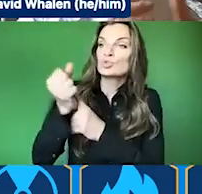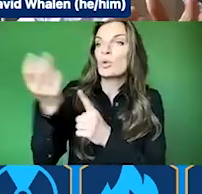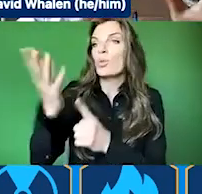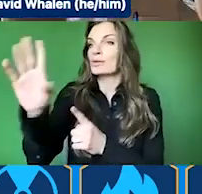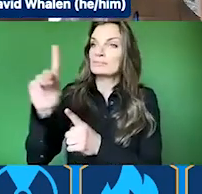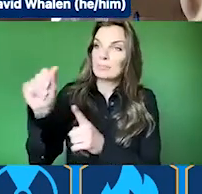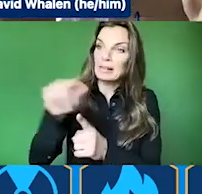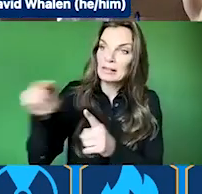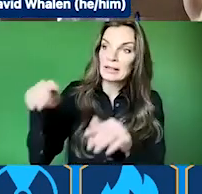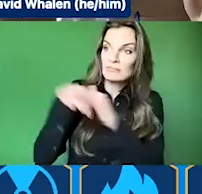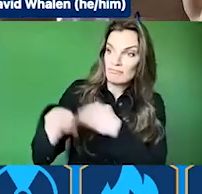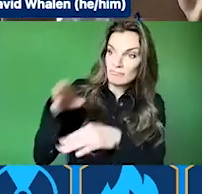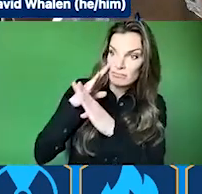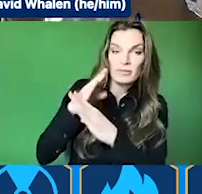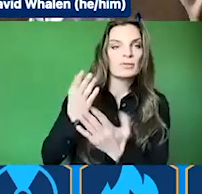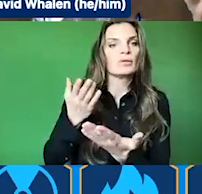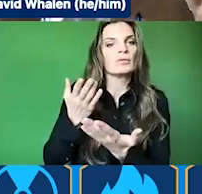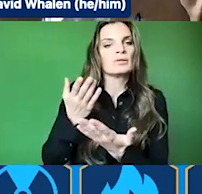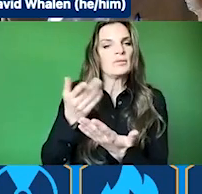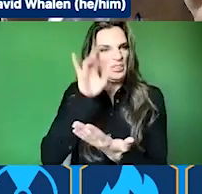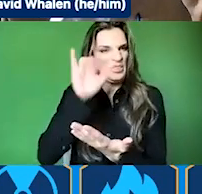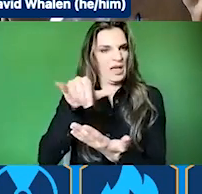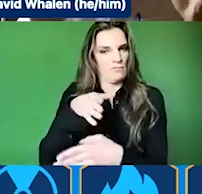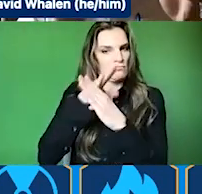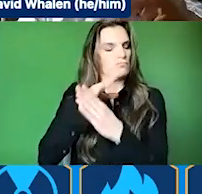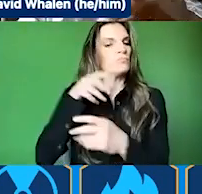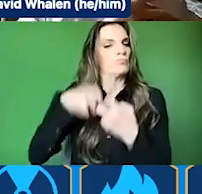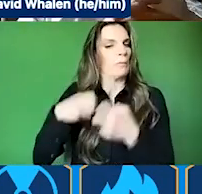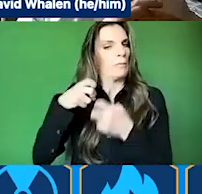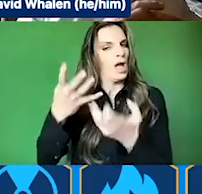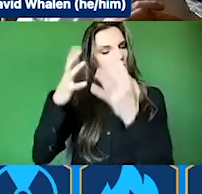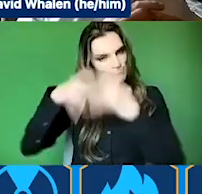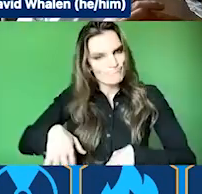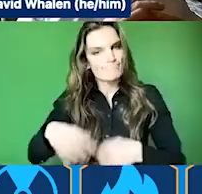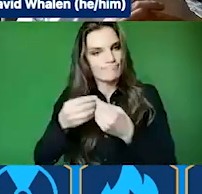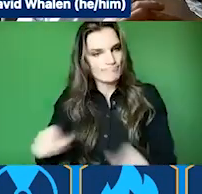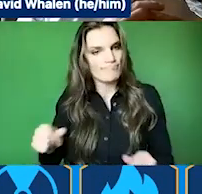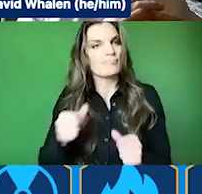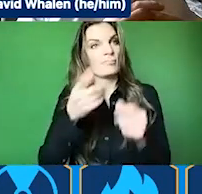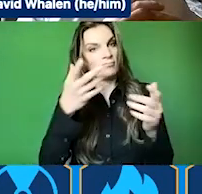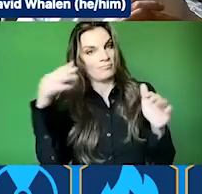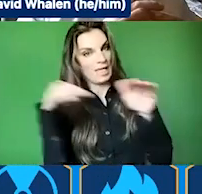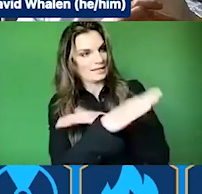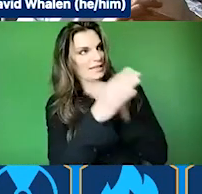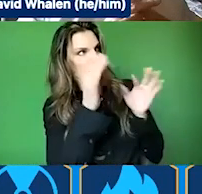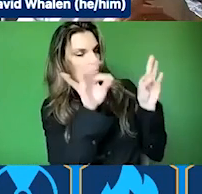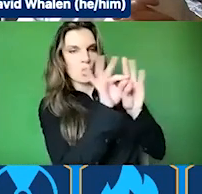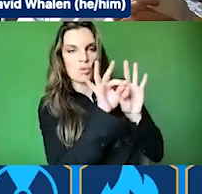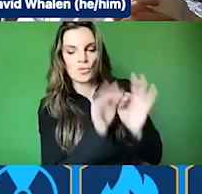situation. Is this universal accessible to anyone walking into my structure. Next page, please.